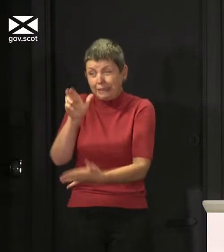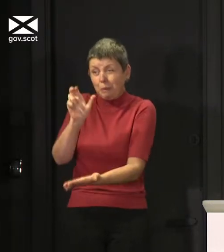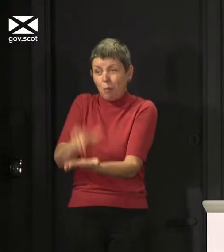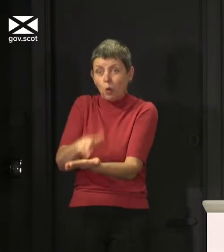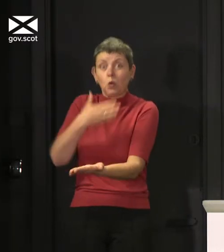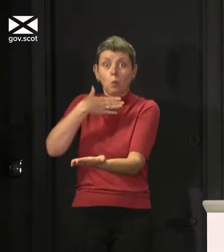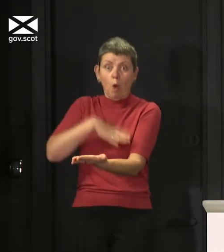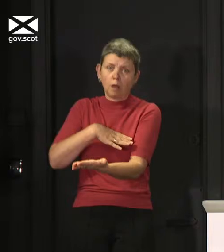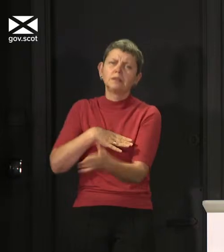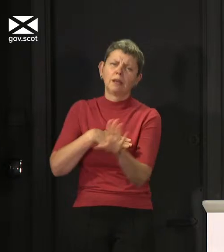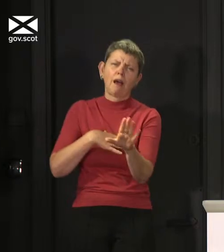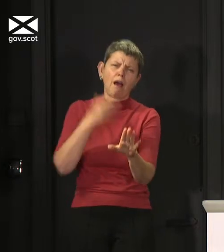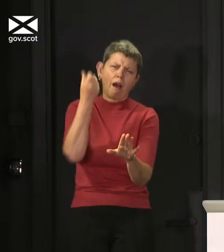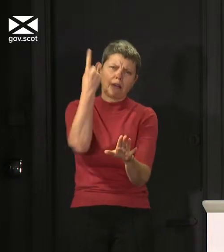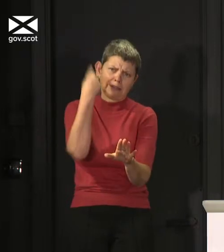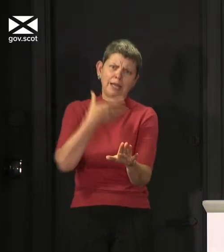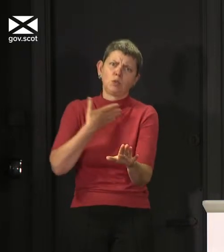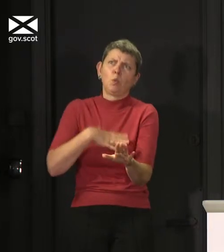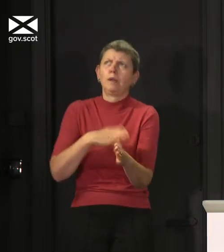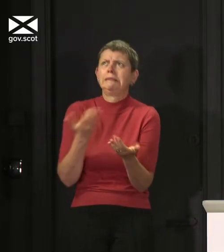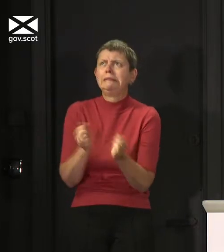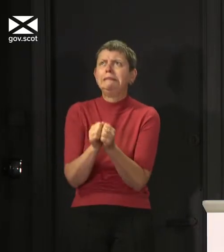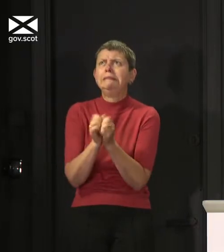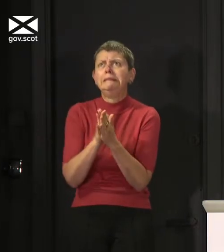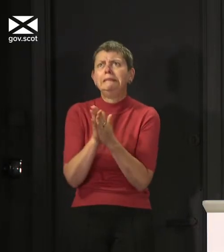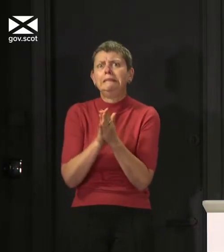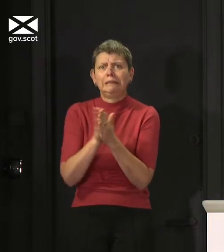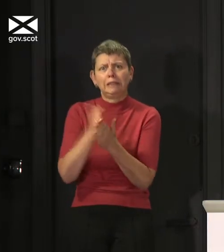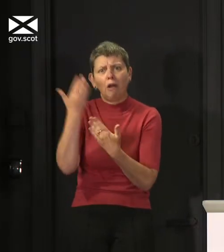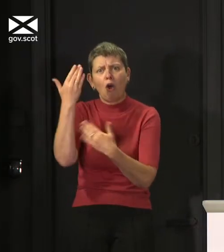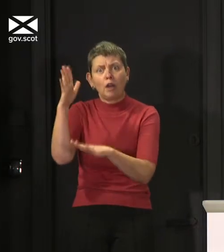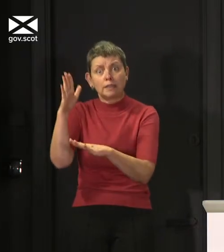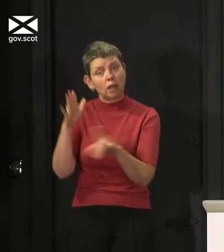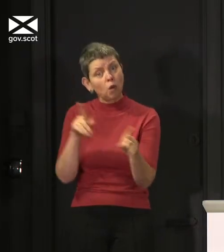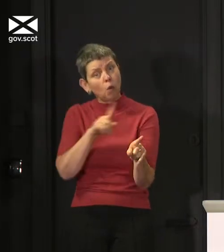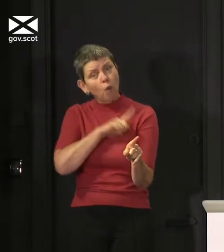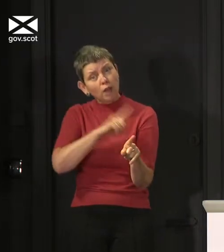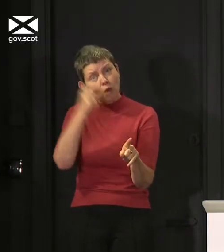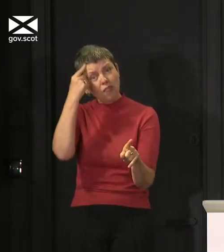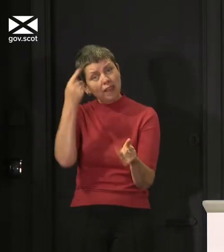would be entirely understandable, why not think about booking it in Scotland this year